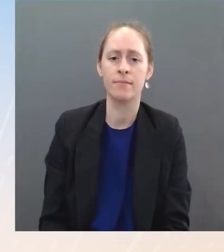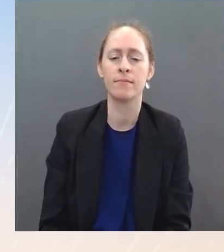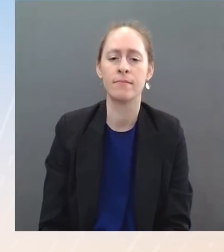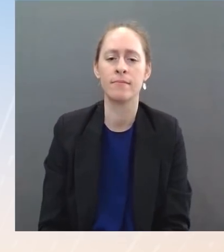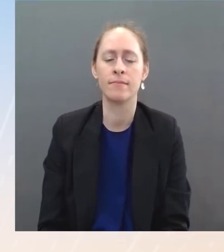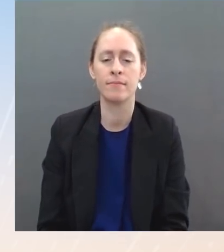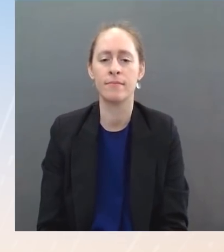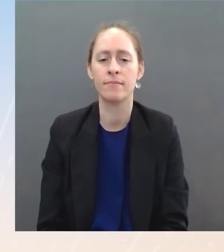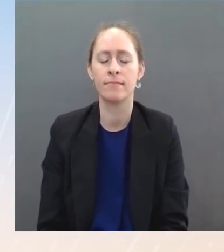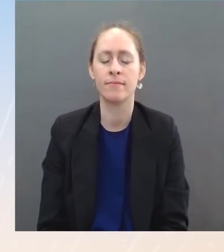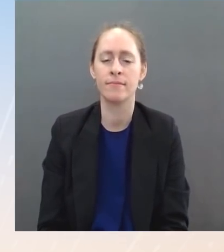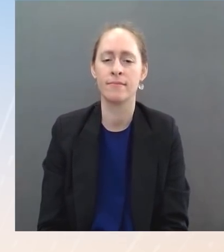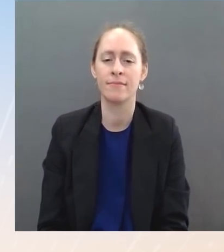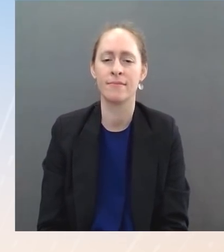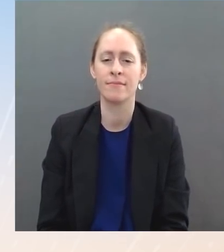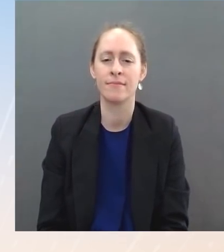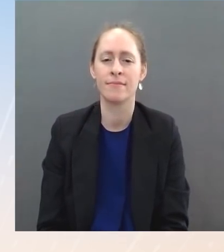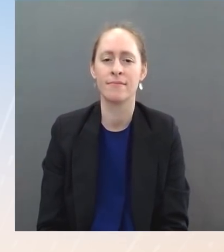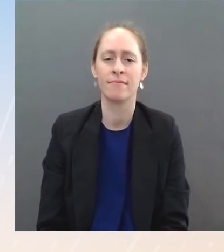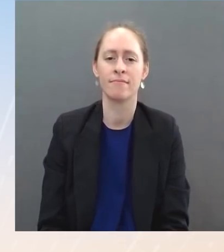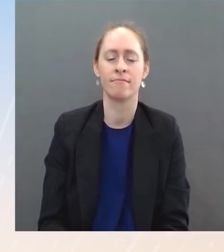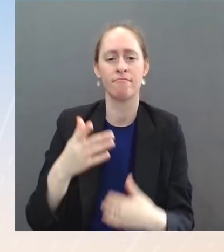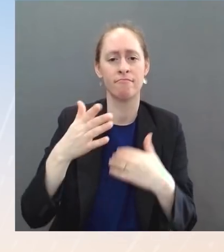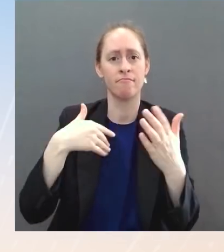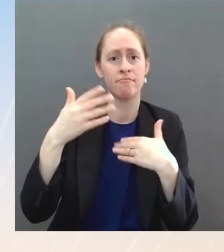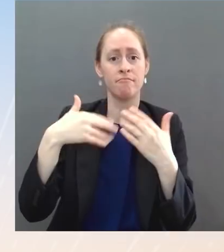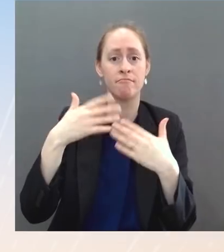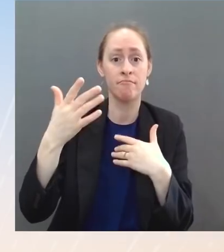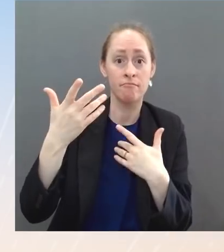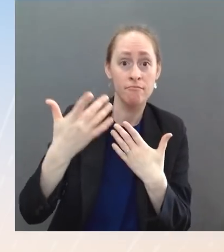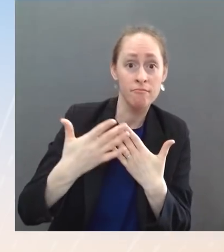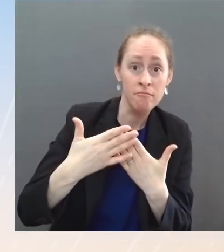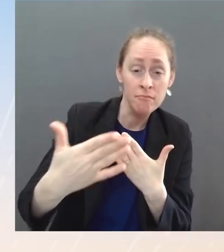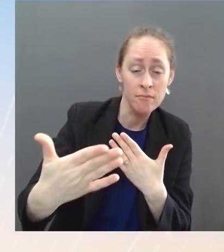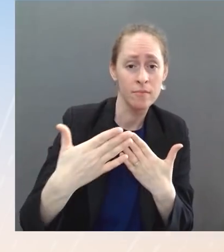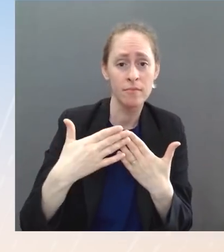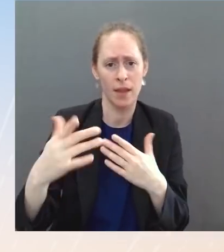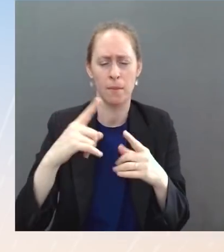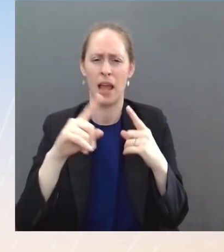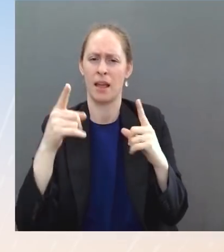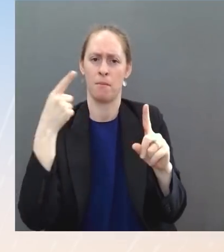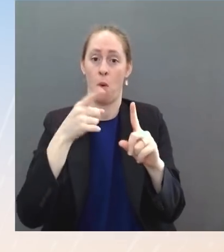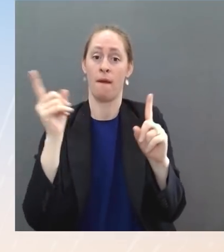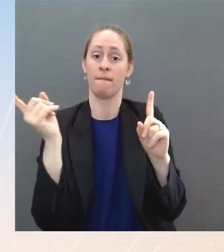That first, quote, unquote, "phase" of the conflict, of -- the Russians put it, was measured in weeks.